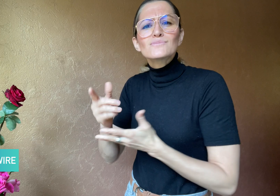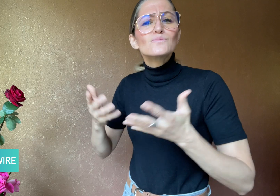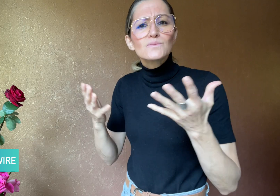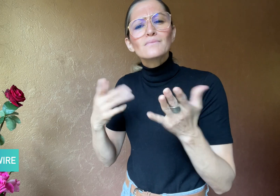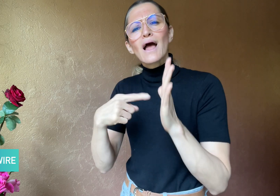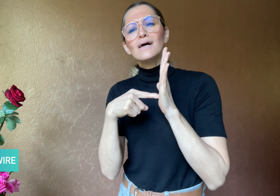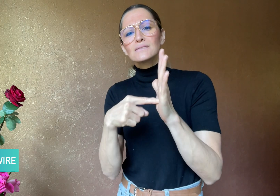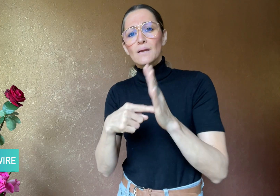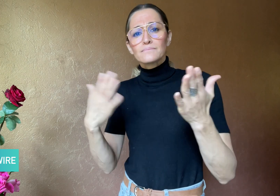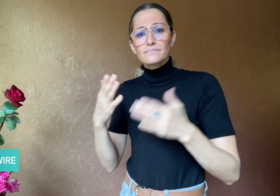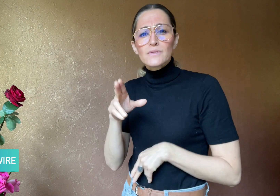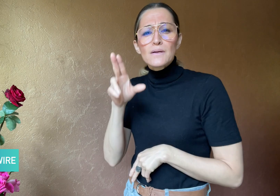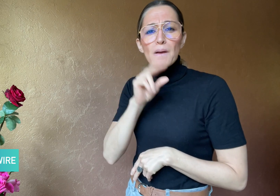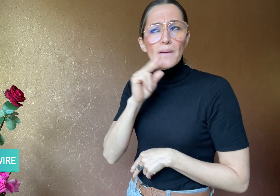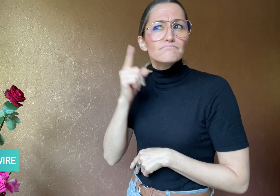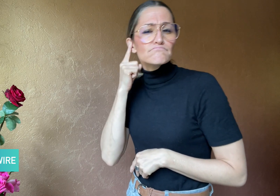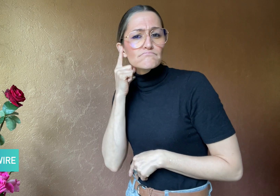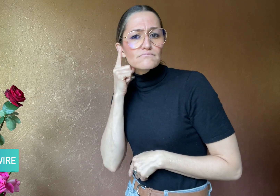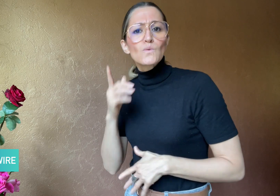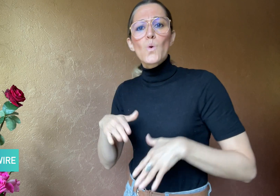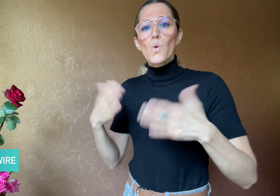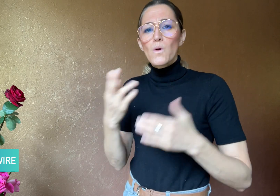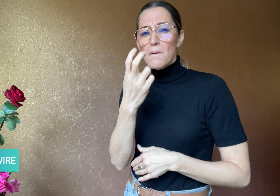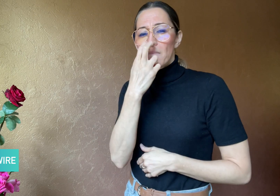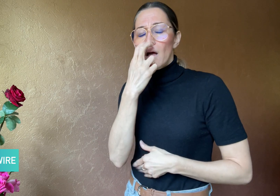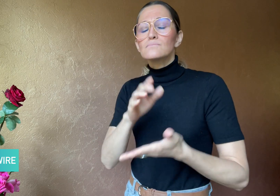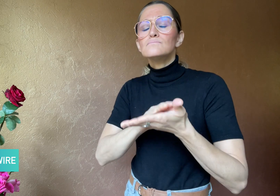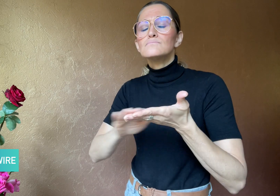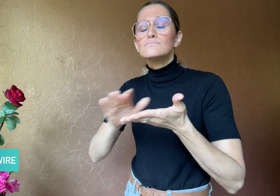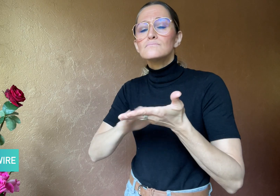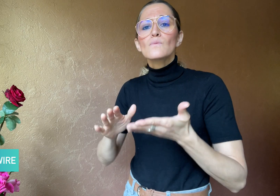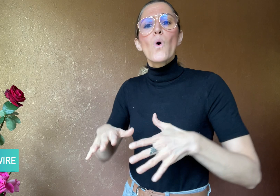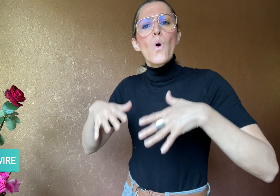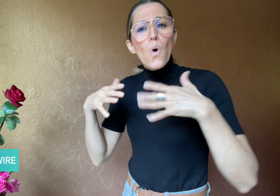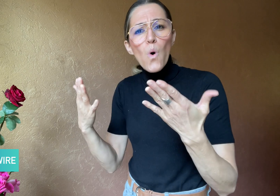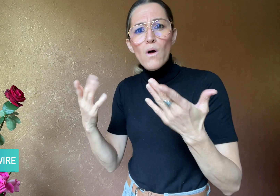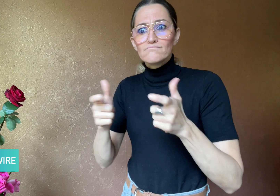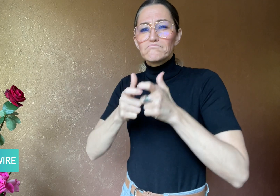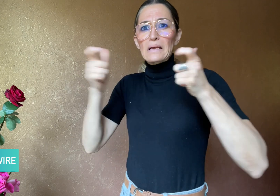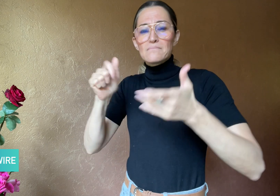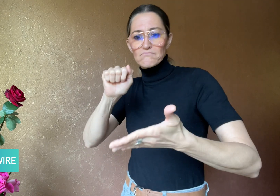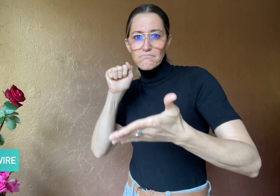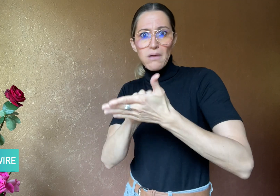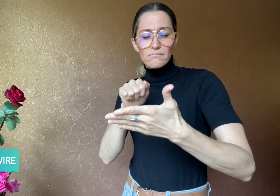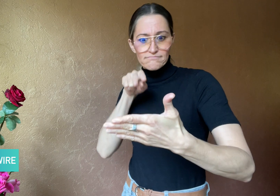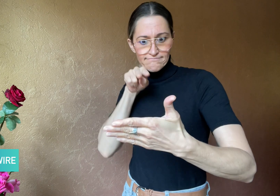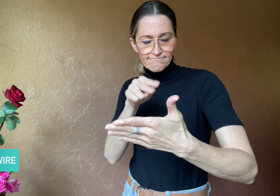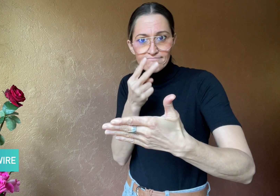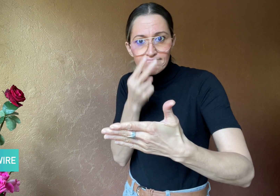are not presented in accessible formats such as audio,